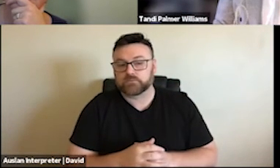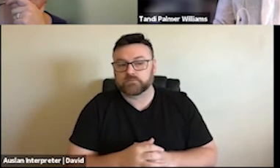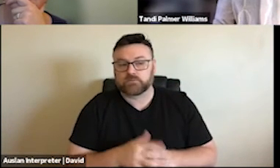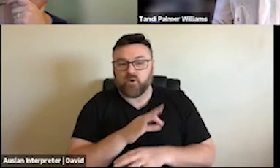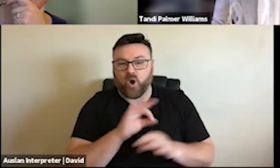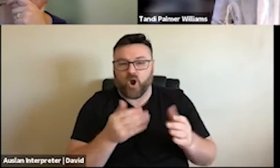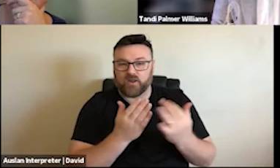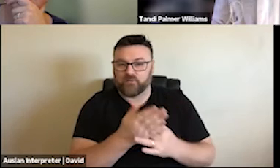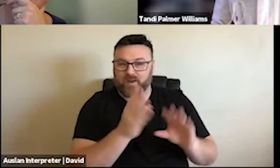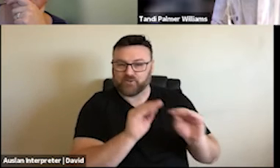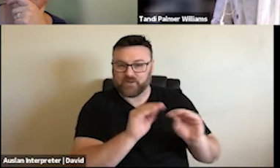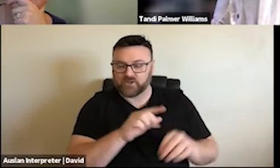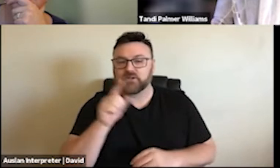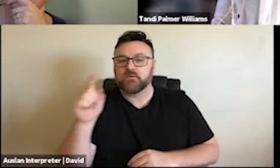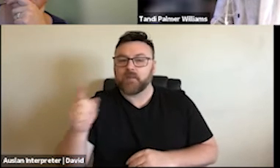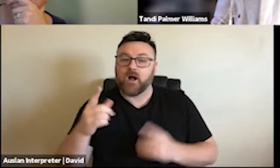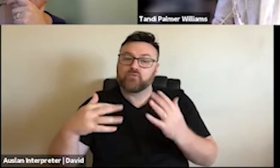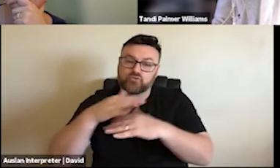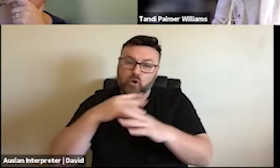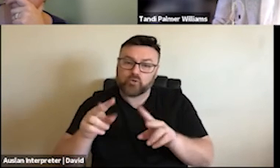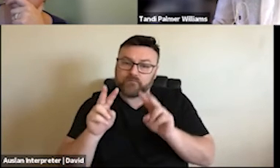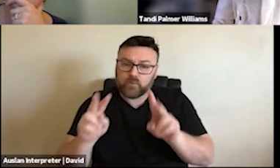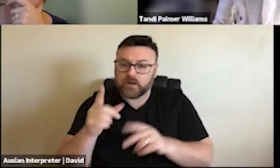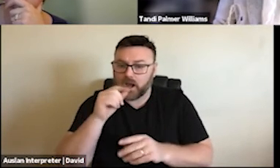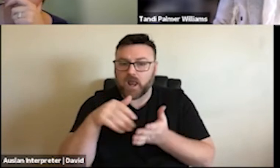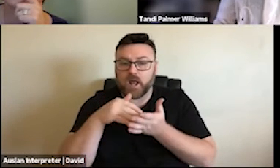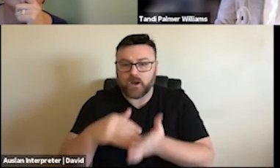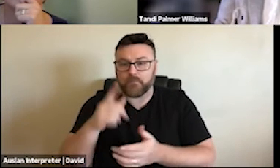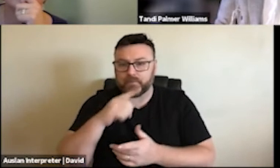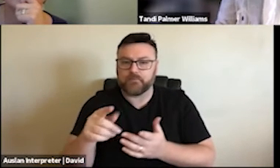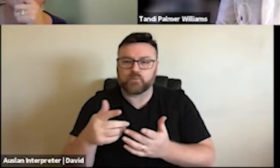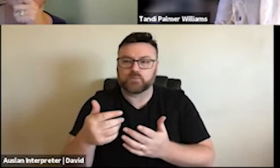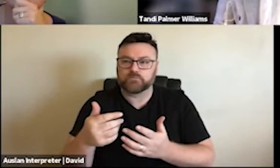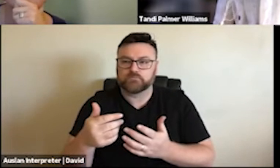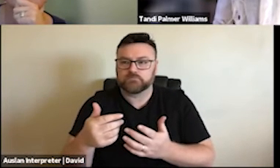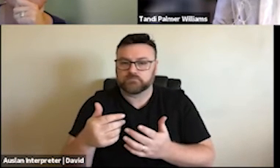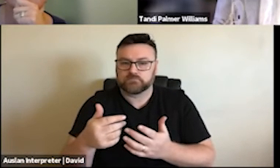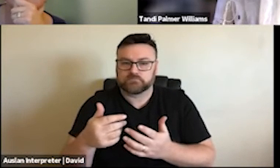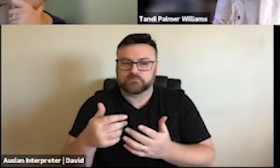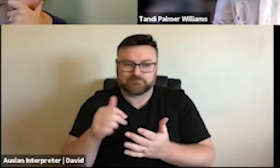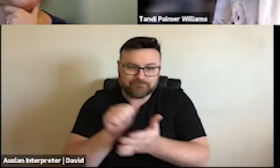That is social viewing can help audiences get more out of the experience and he can be more impactful.